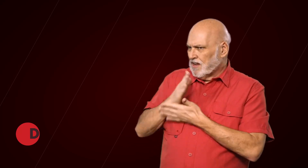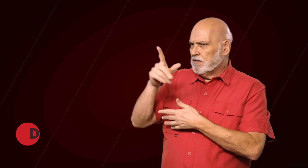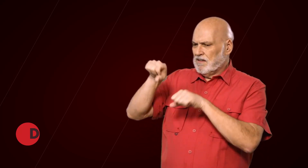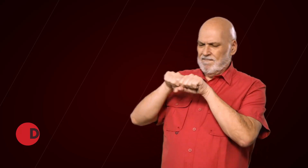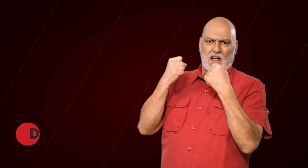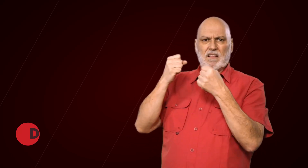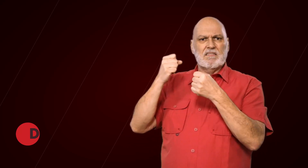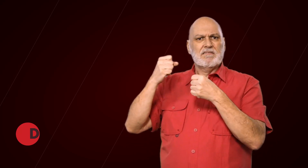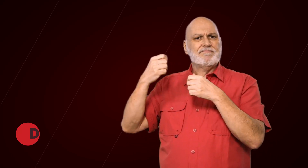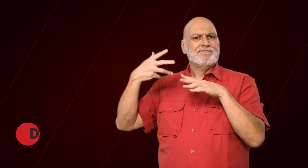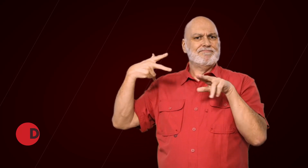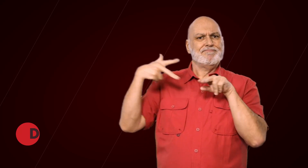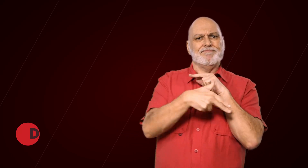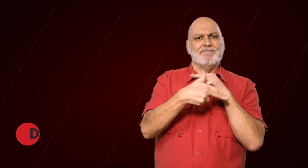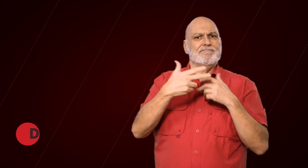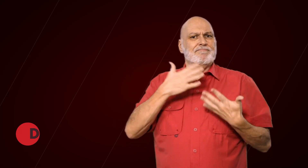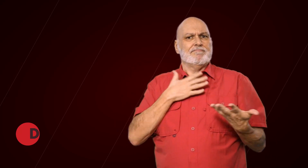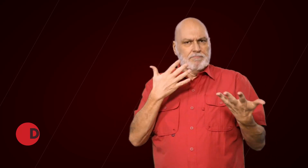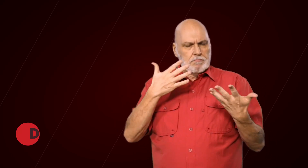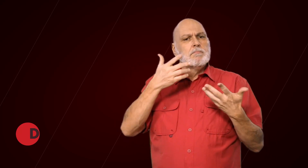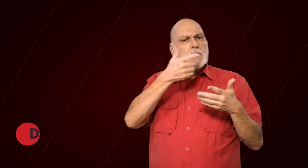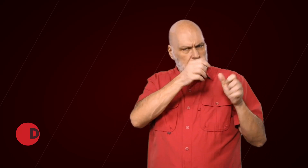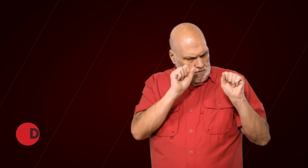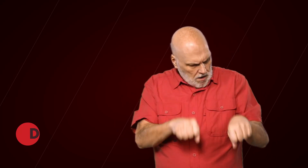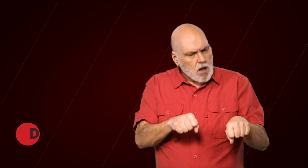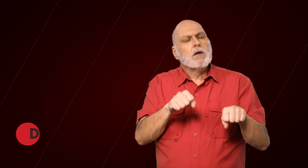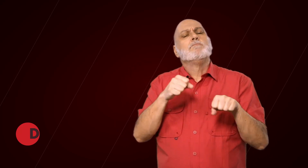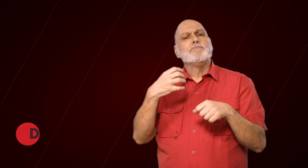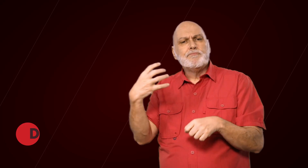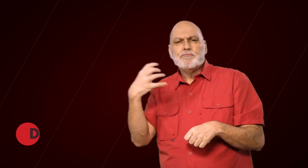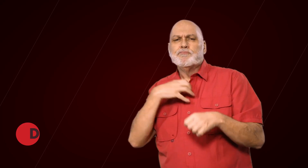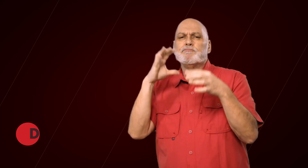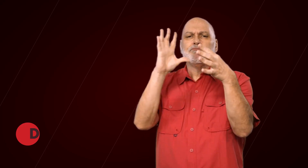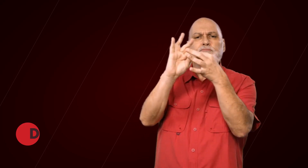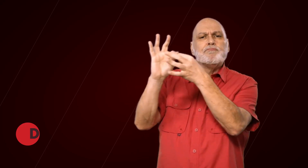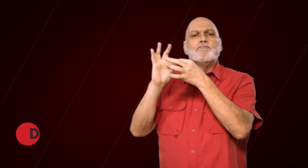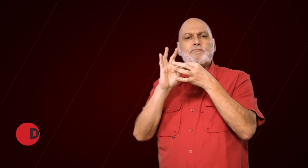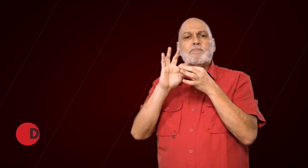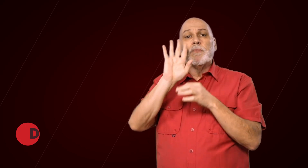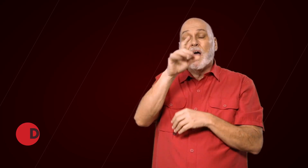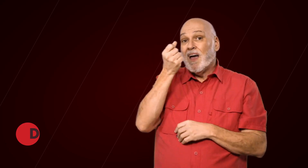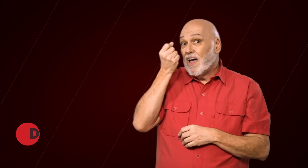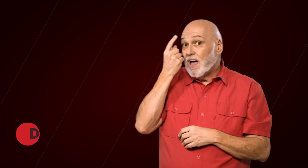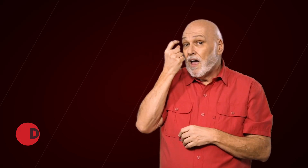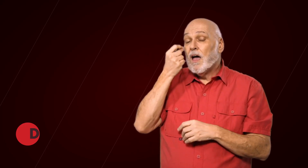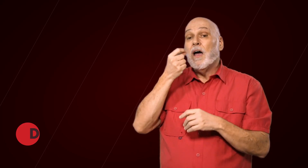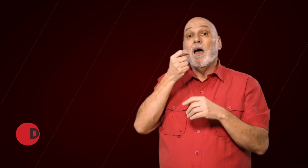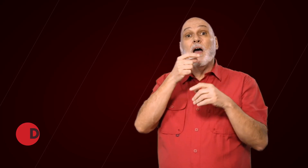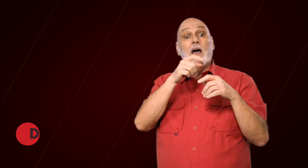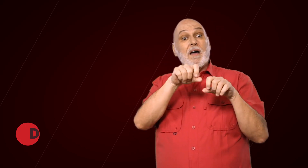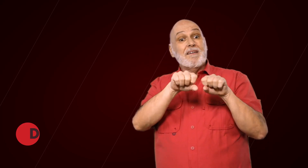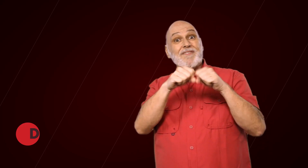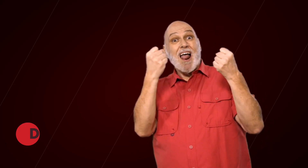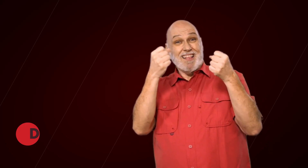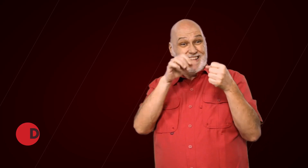complaints when their rights are violated,